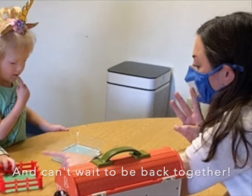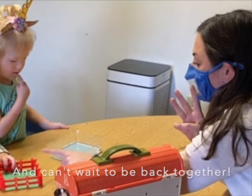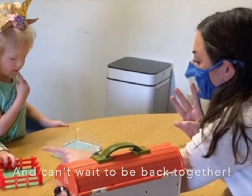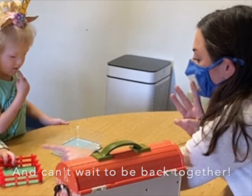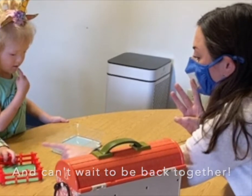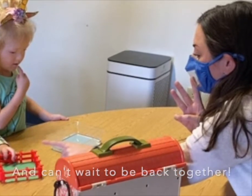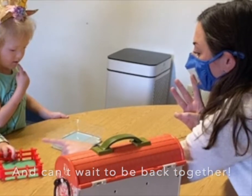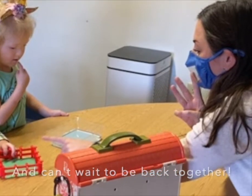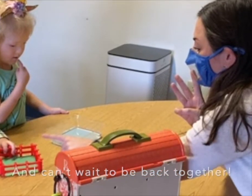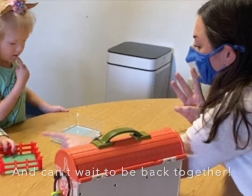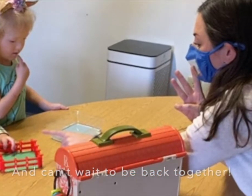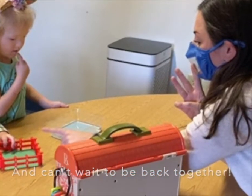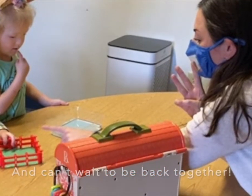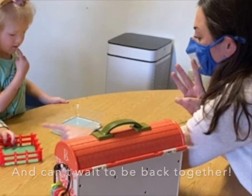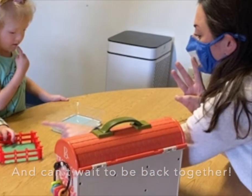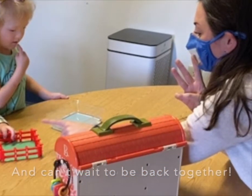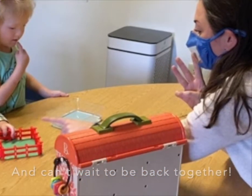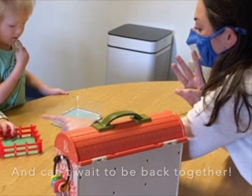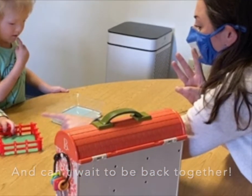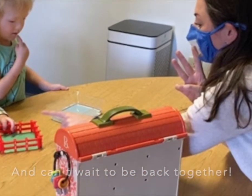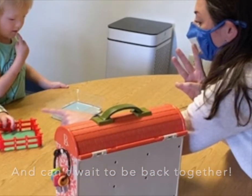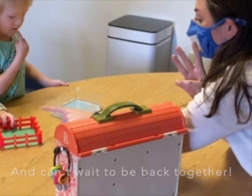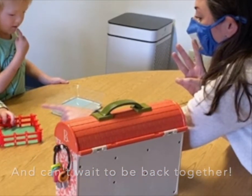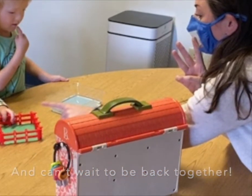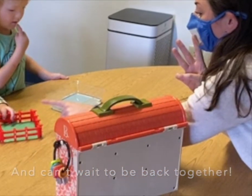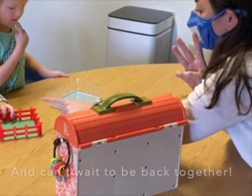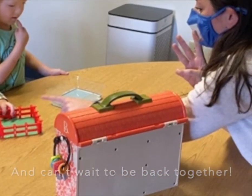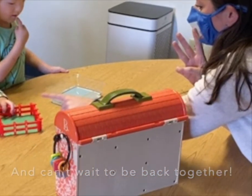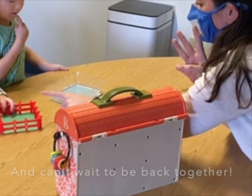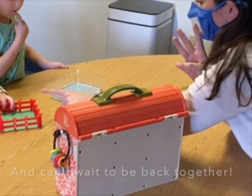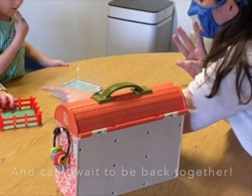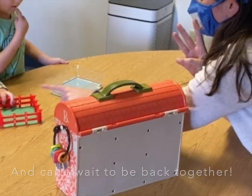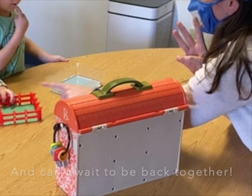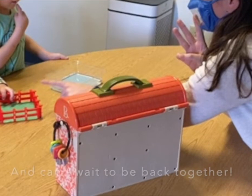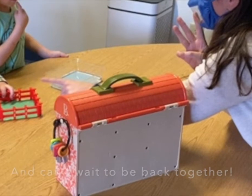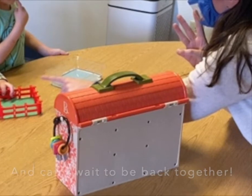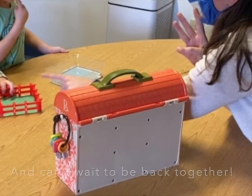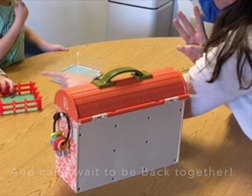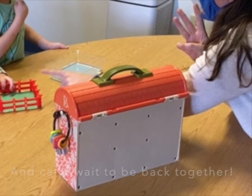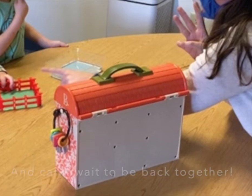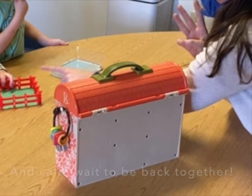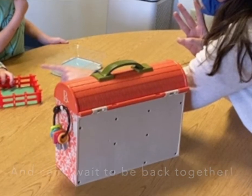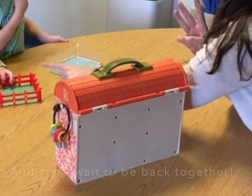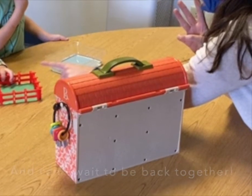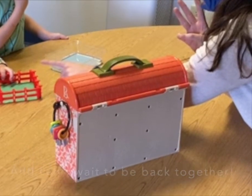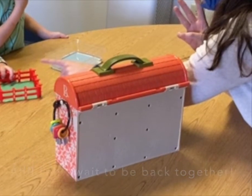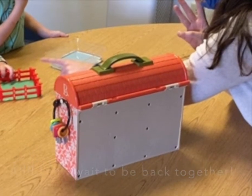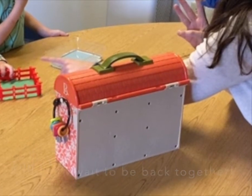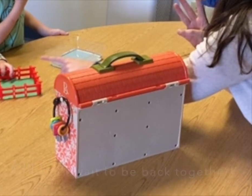clear mask with two children with blonde hair one with a headband with a unicorn horn with toys at